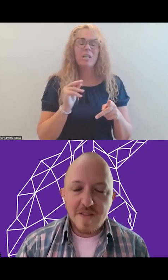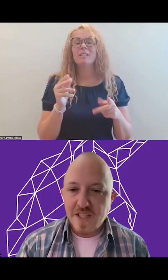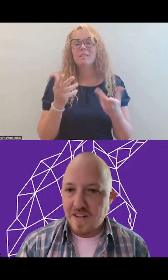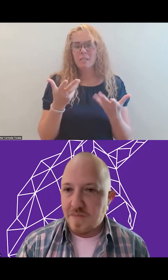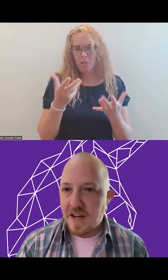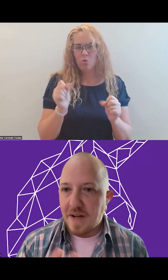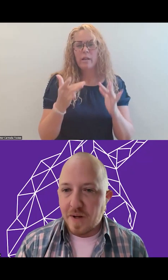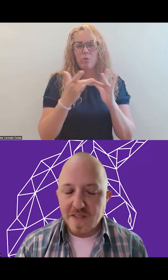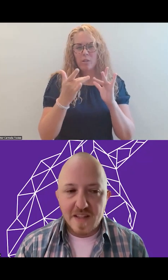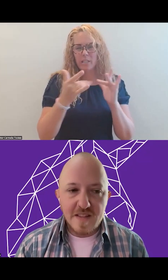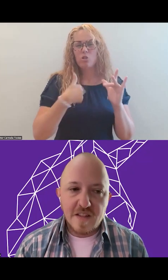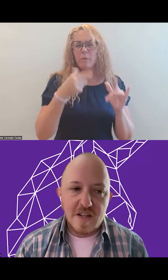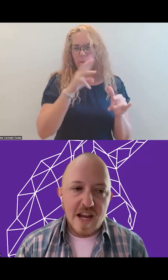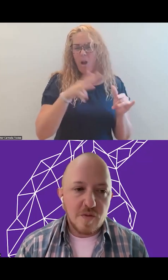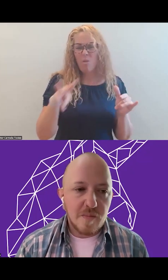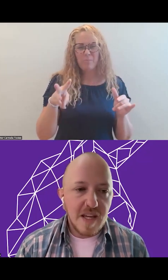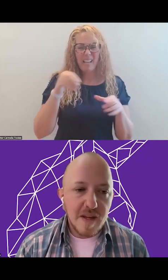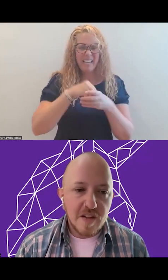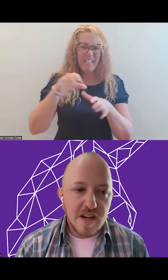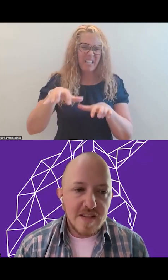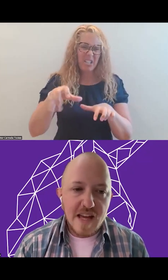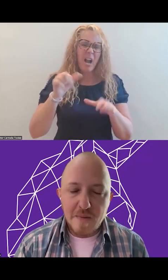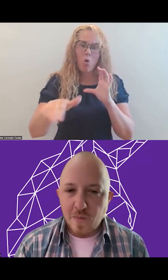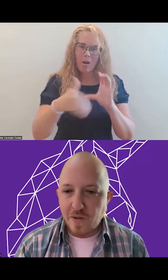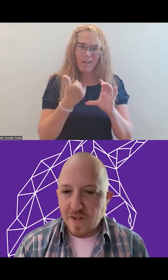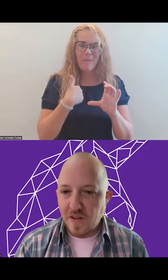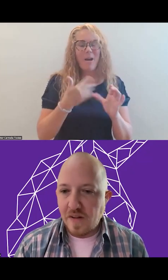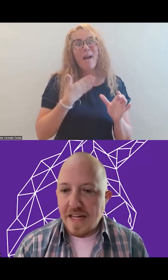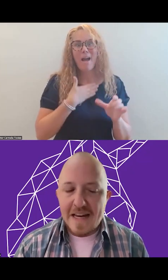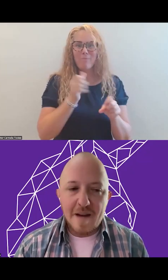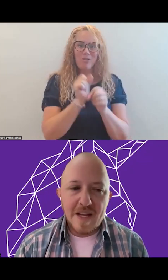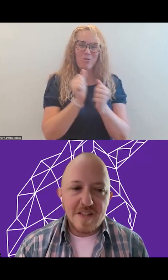REACH OUT TO ME WITH MY EMAIL IN THE CHAT AND I